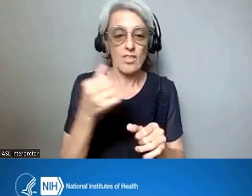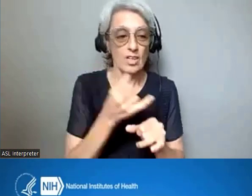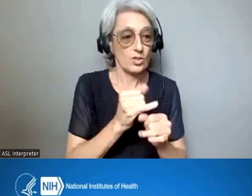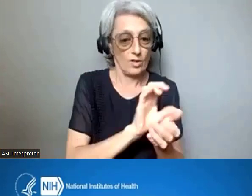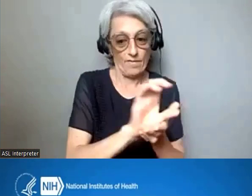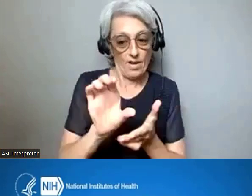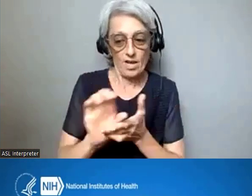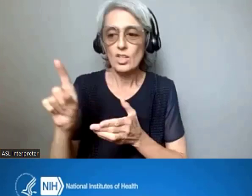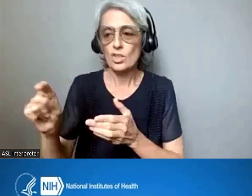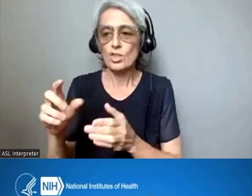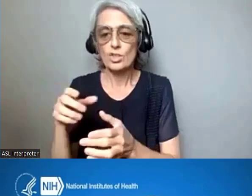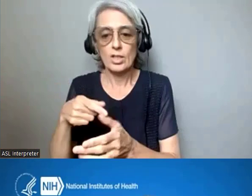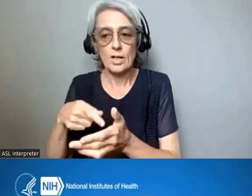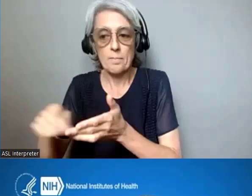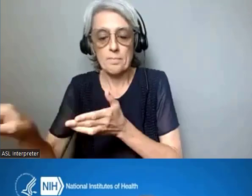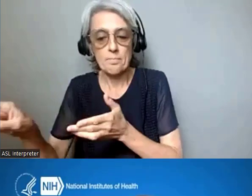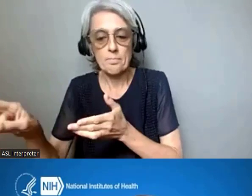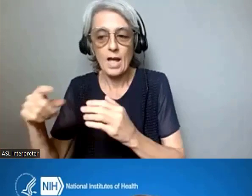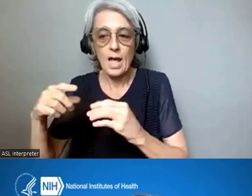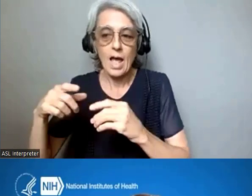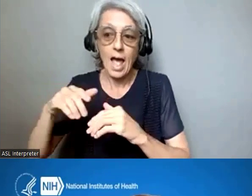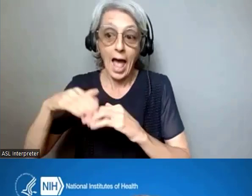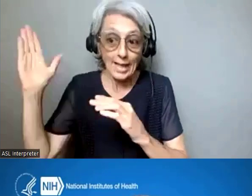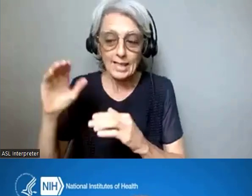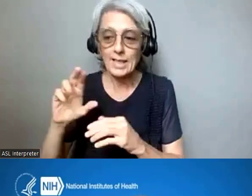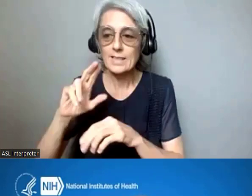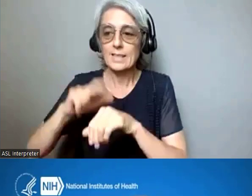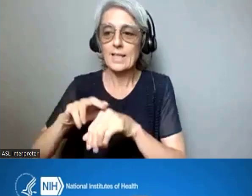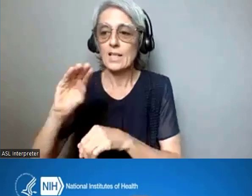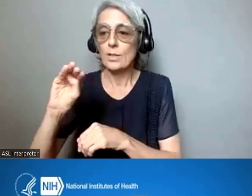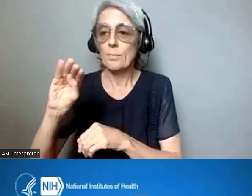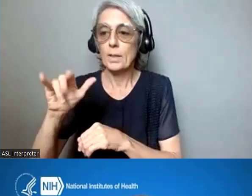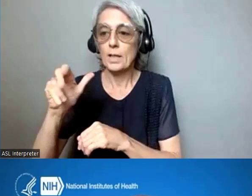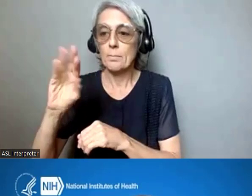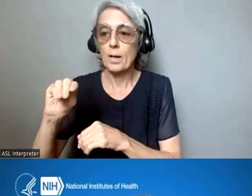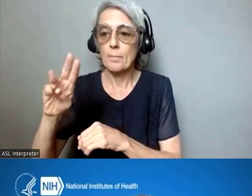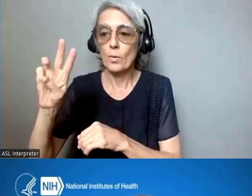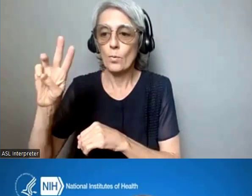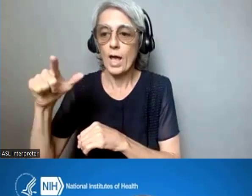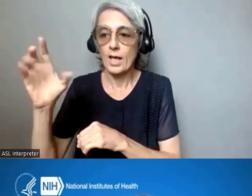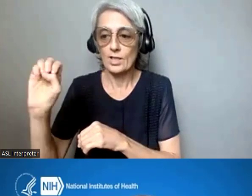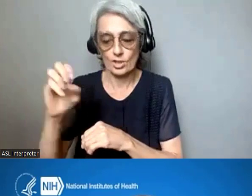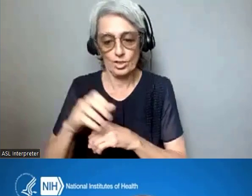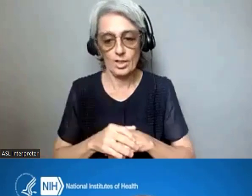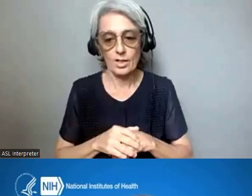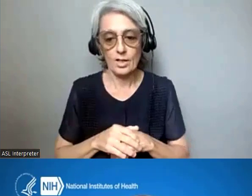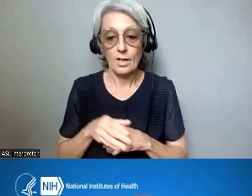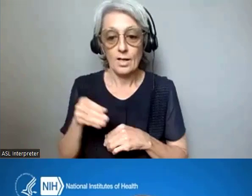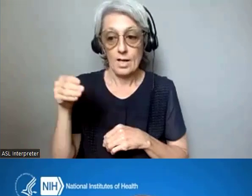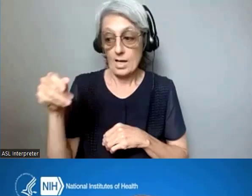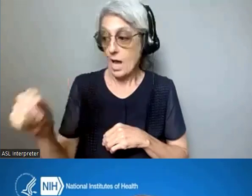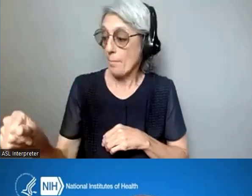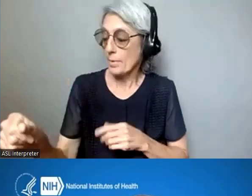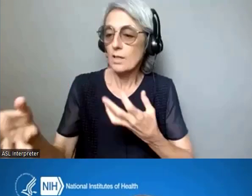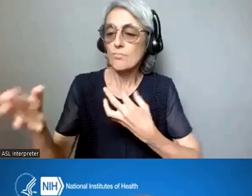at least the national minimum wage, and compensation through course credit hours towards graduation